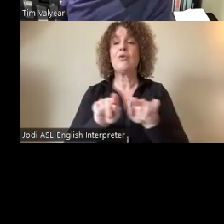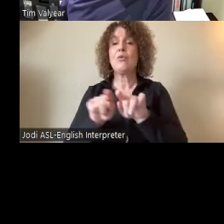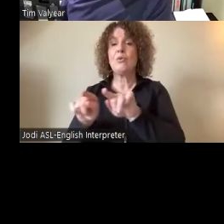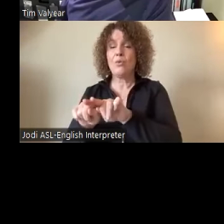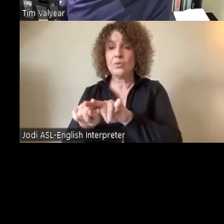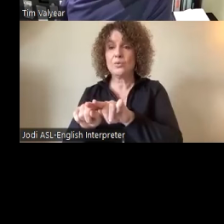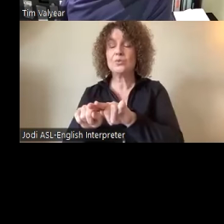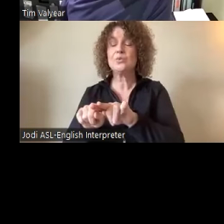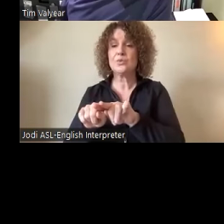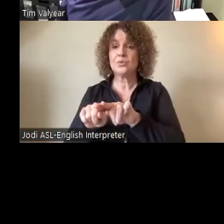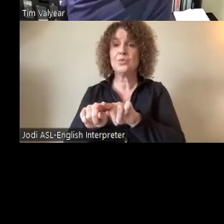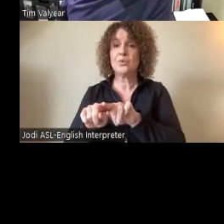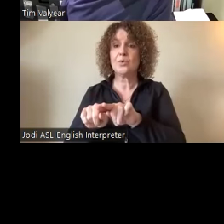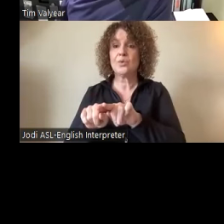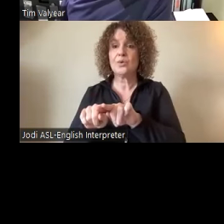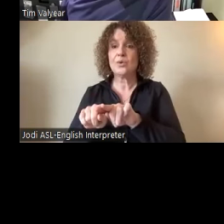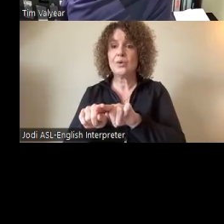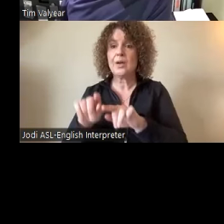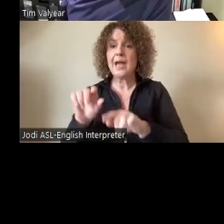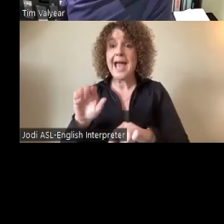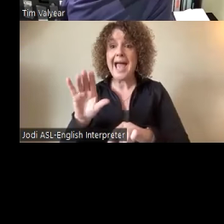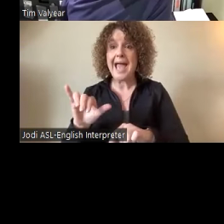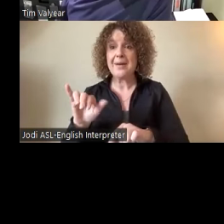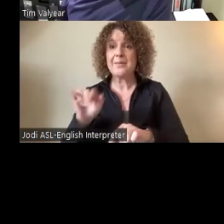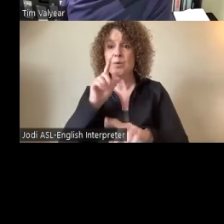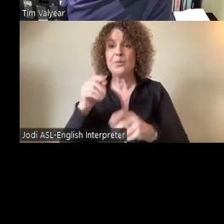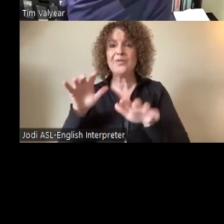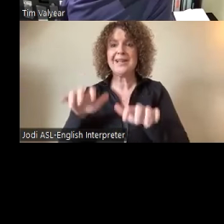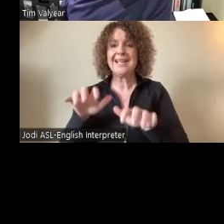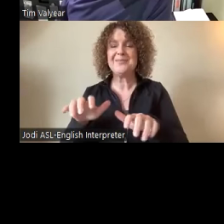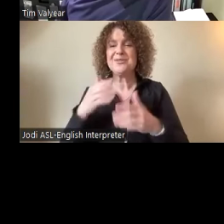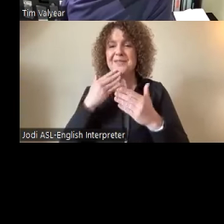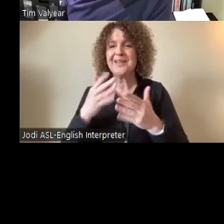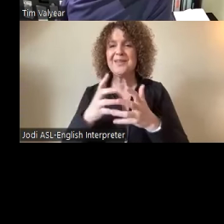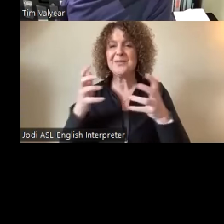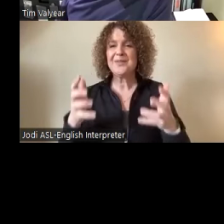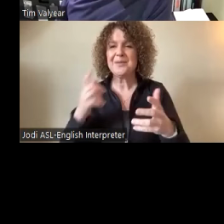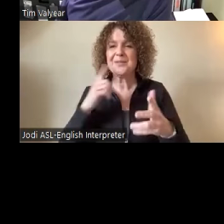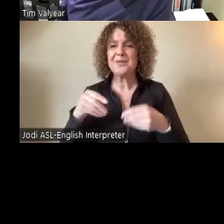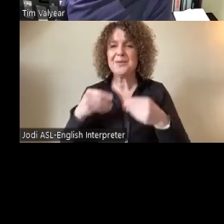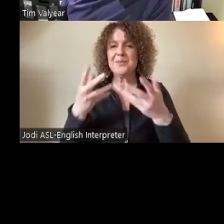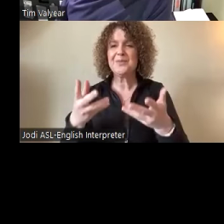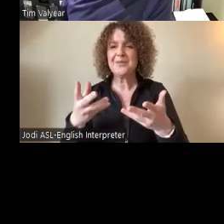ASL